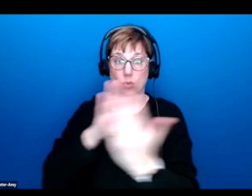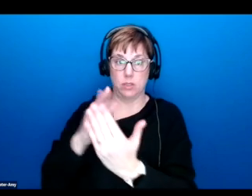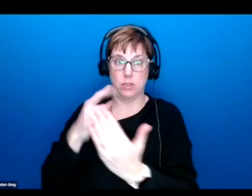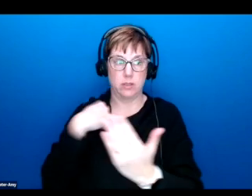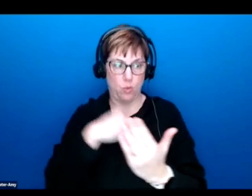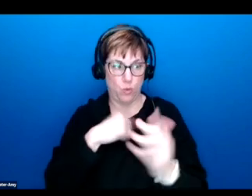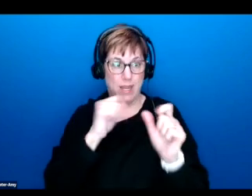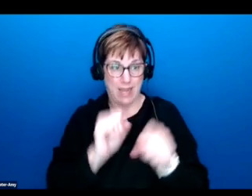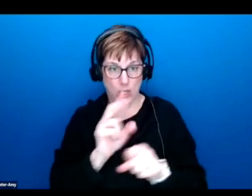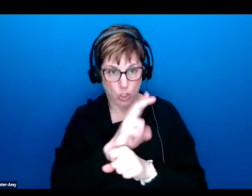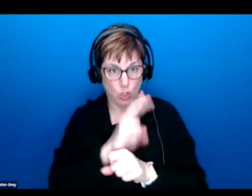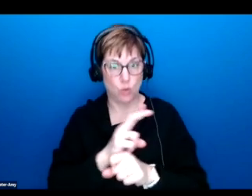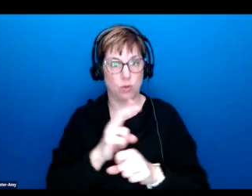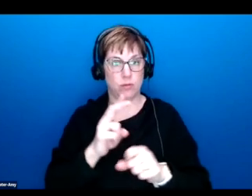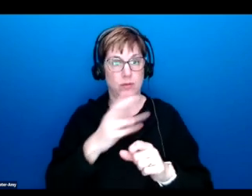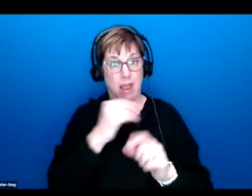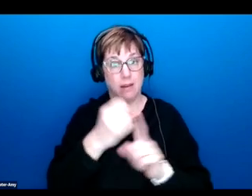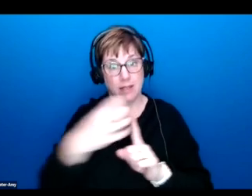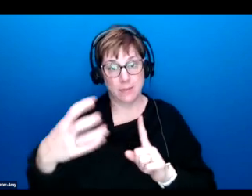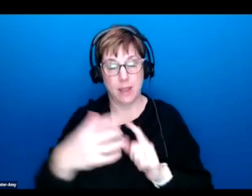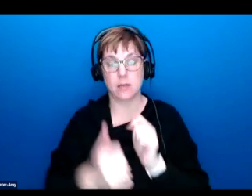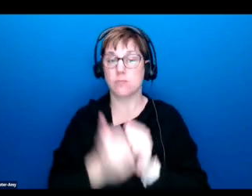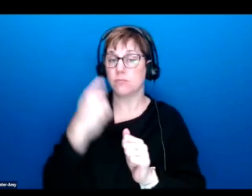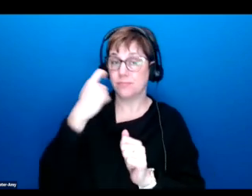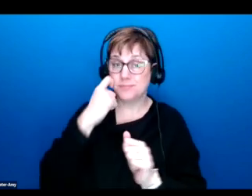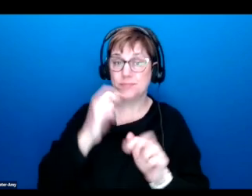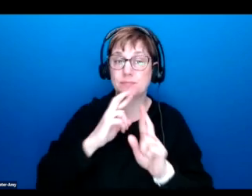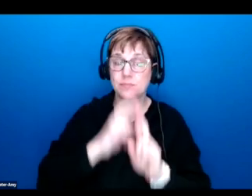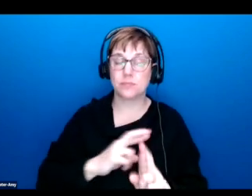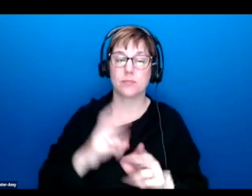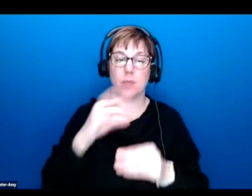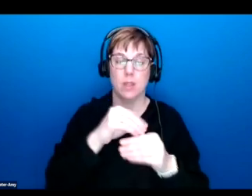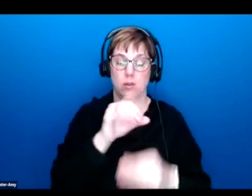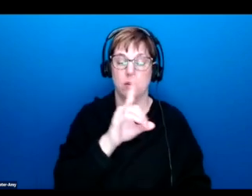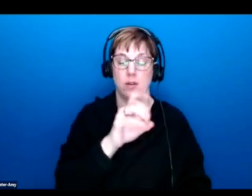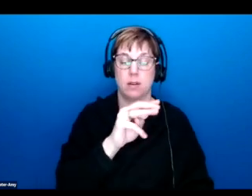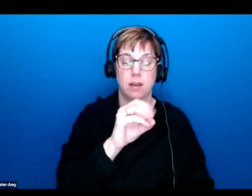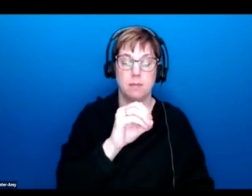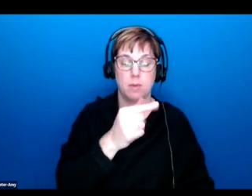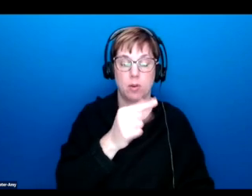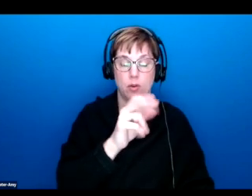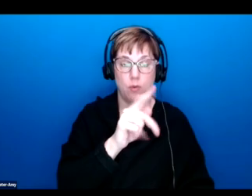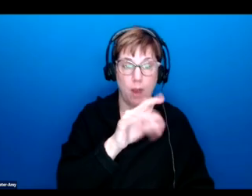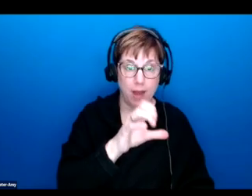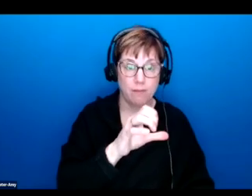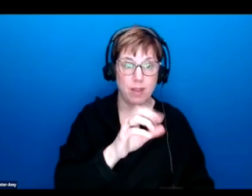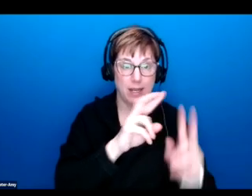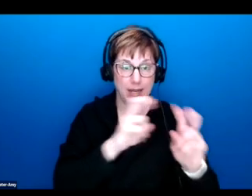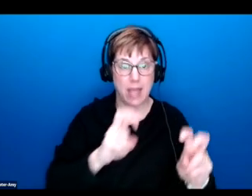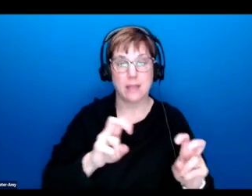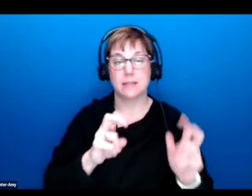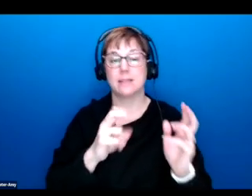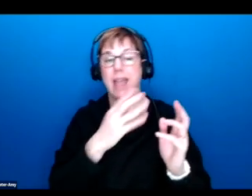And so the most recent report did include both demographic analysis and delivery systems analysis.